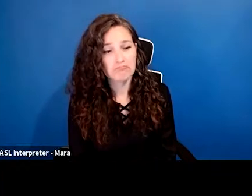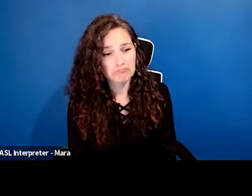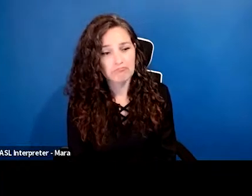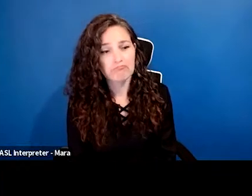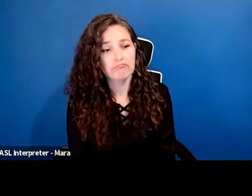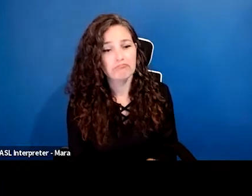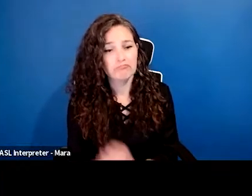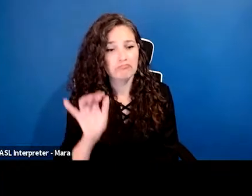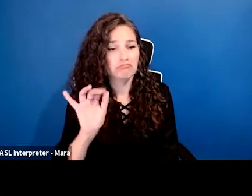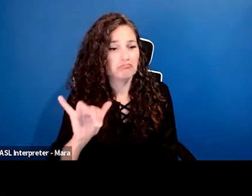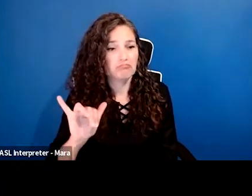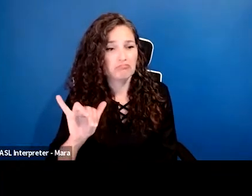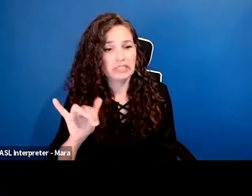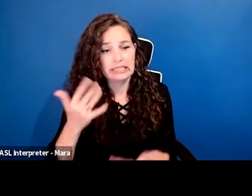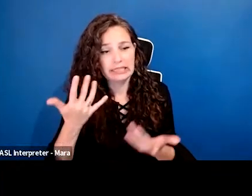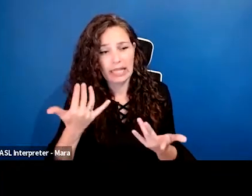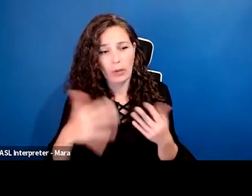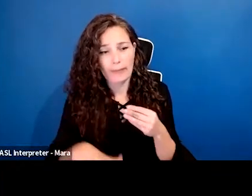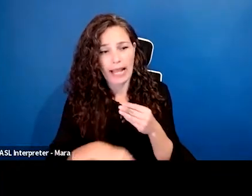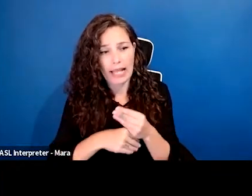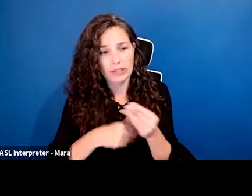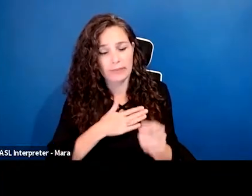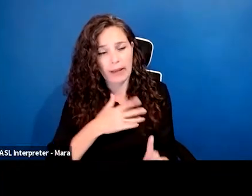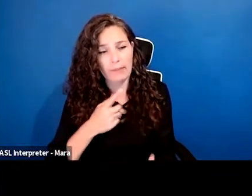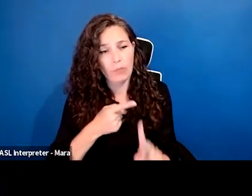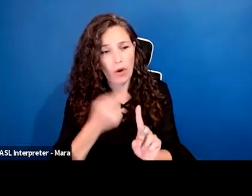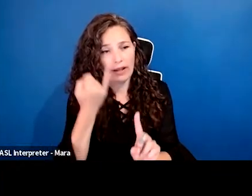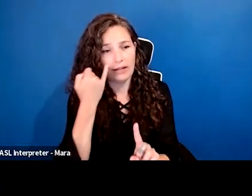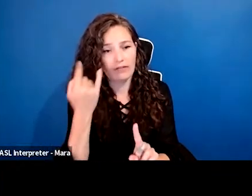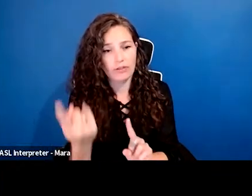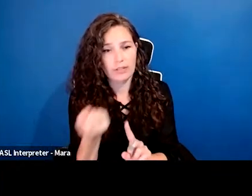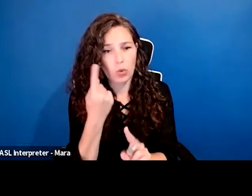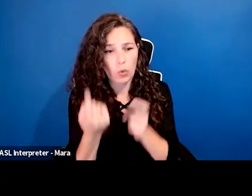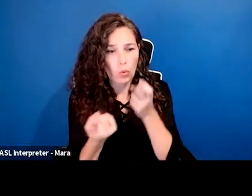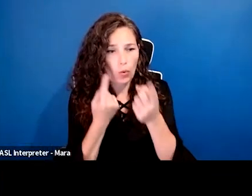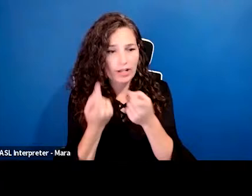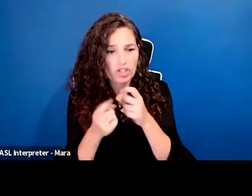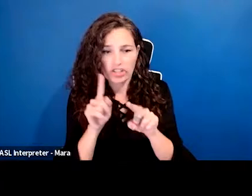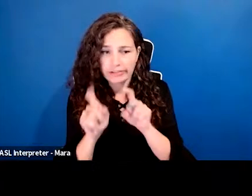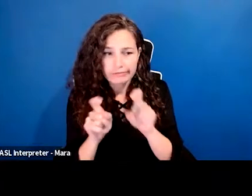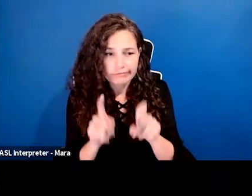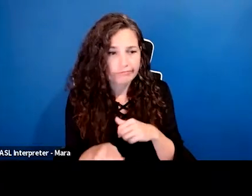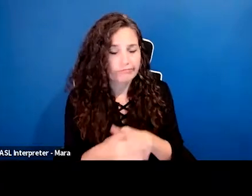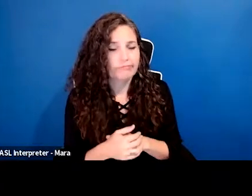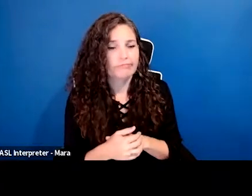Just to that point, you know, if you have any questions or any, any issues, anything you need to report